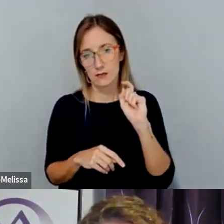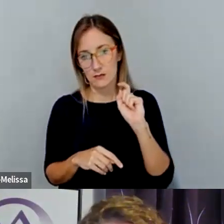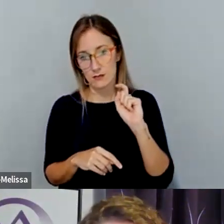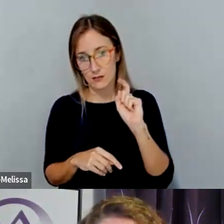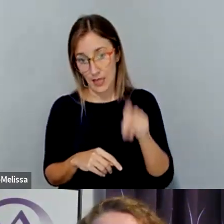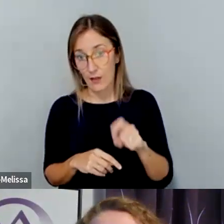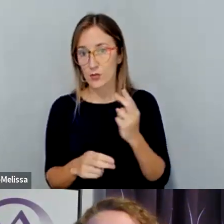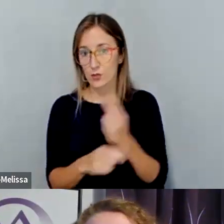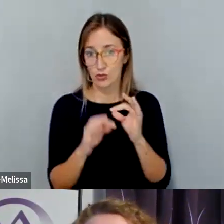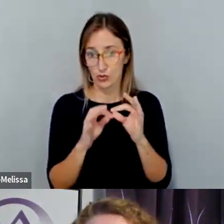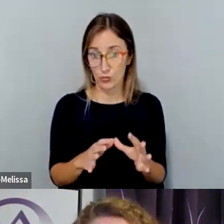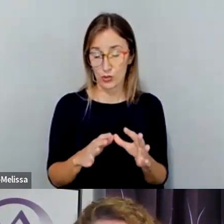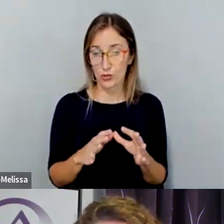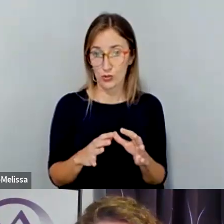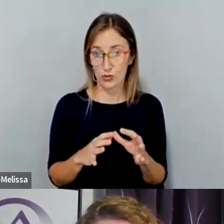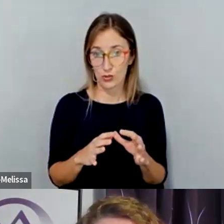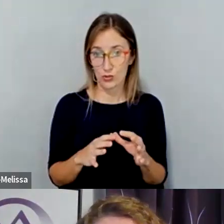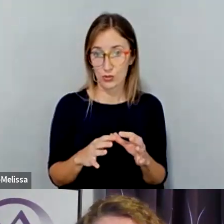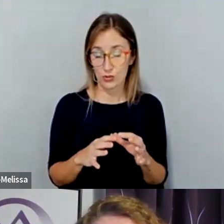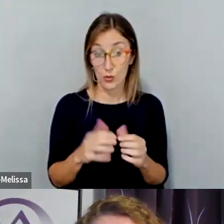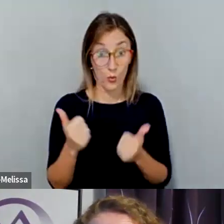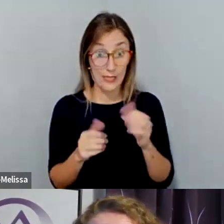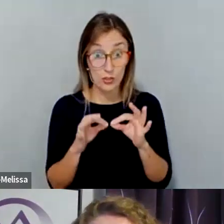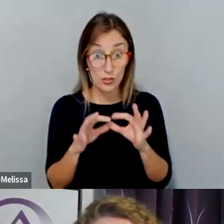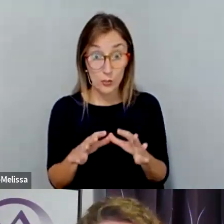communication is ASL. Unless the please know ASL, which often they don't,